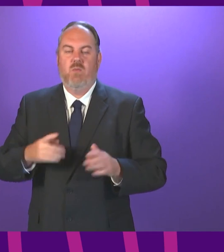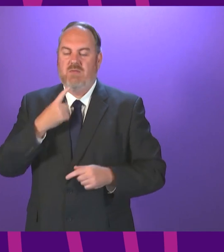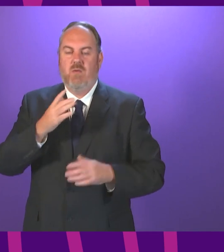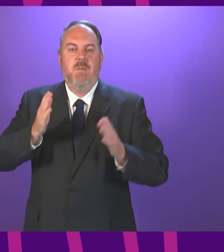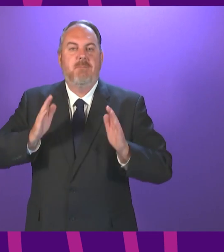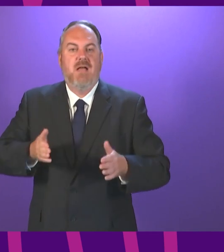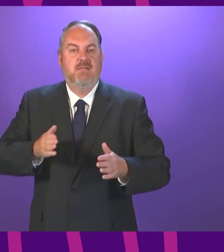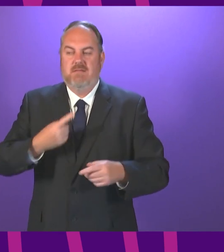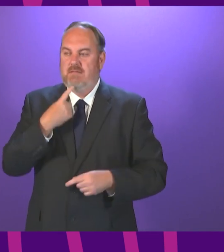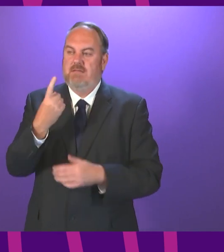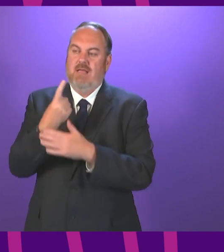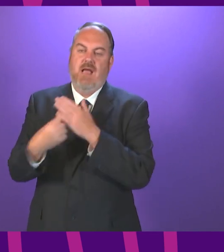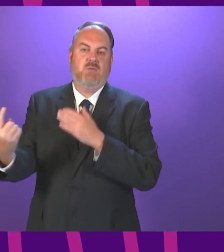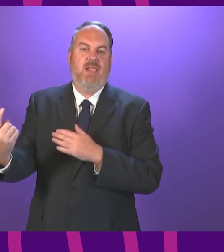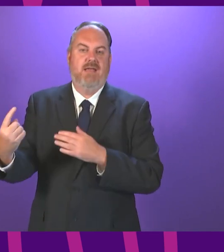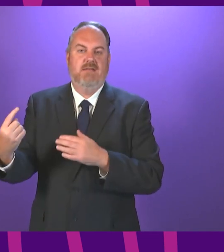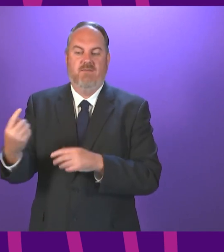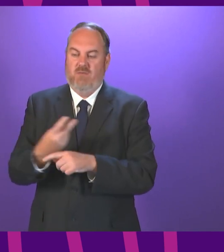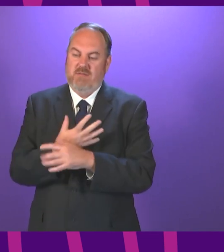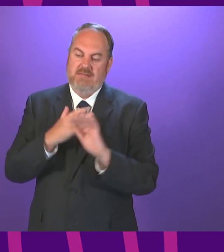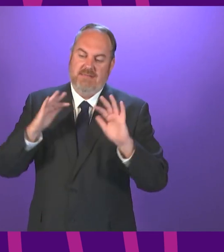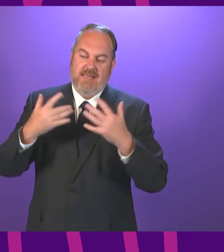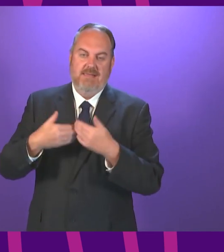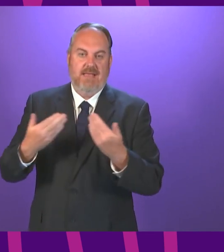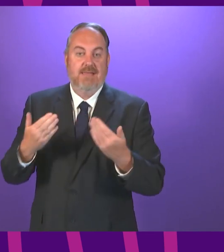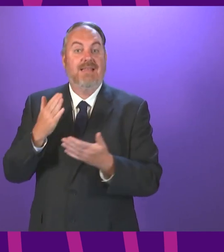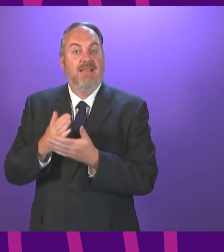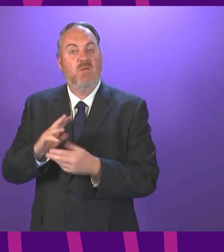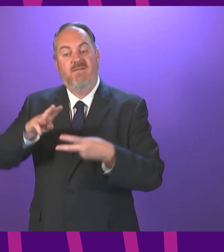contacts to self-isolate, as long as they are double vaccinated, with at least two